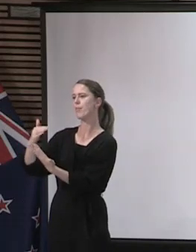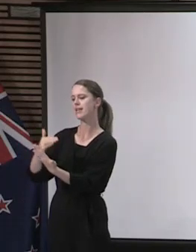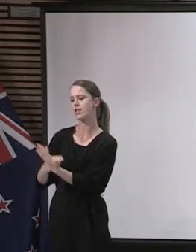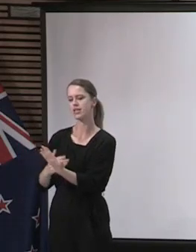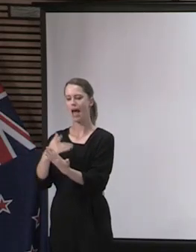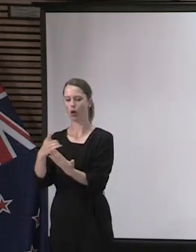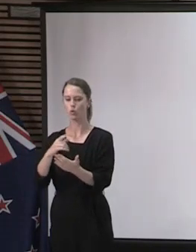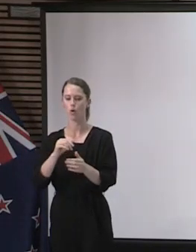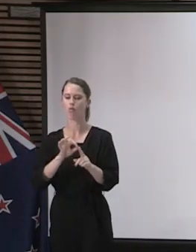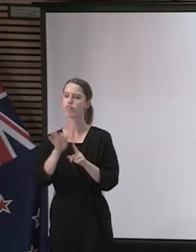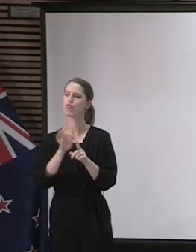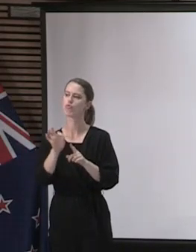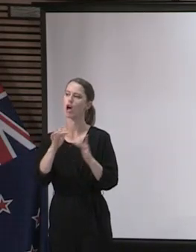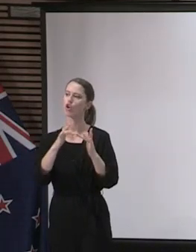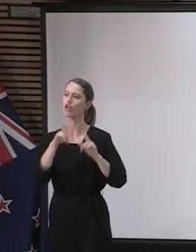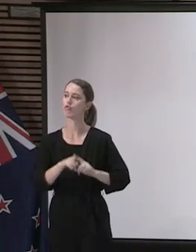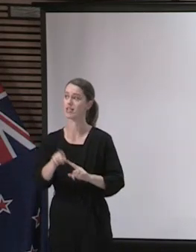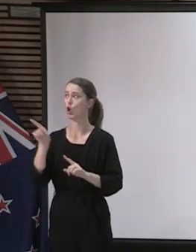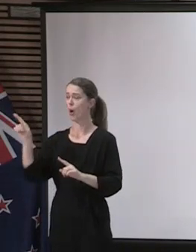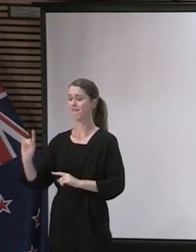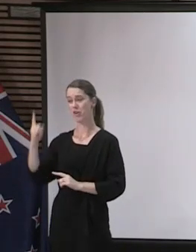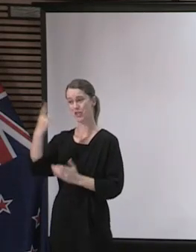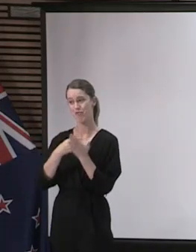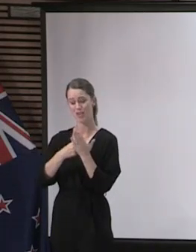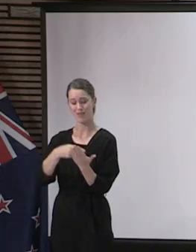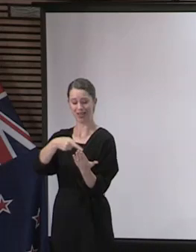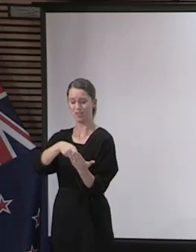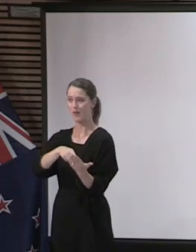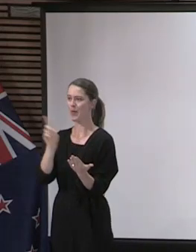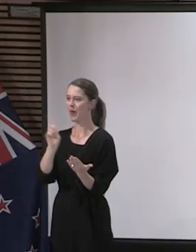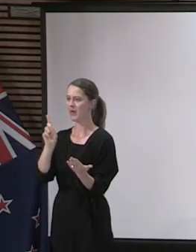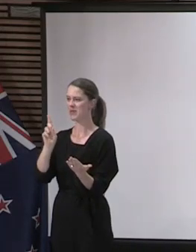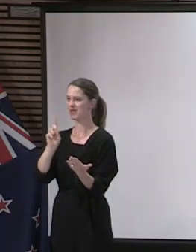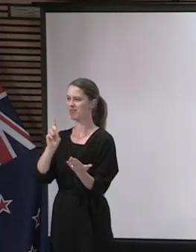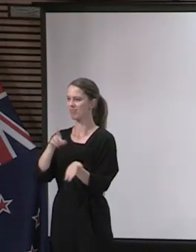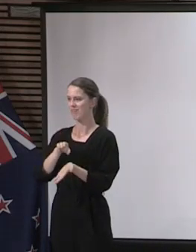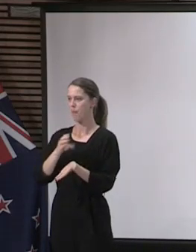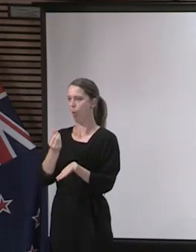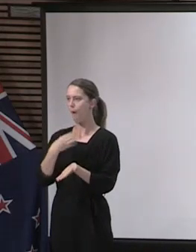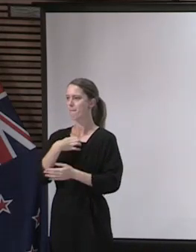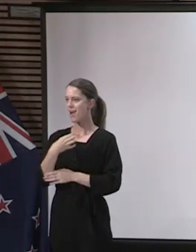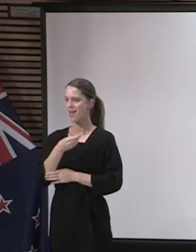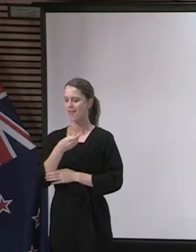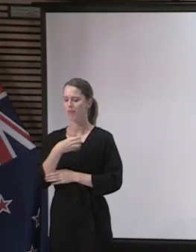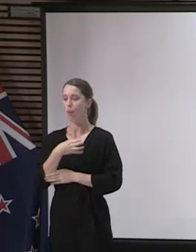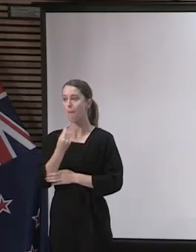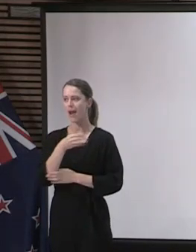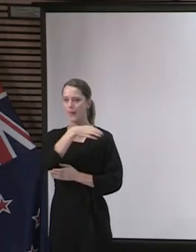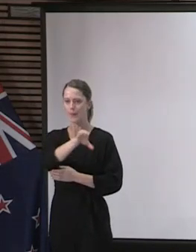being implemented was good and she gave some recommendations about how that could be further strengthened, including, and her very first